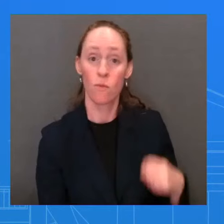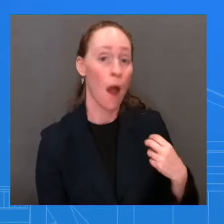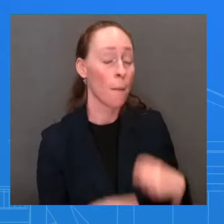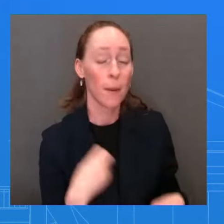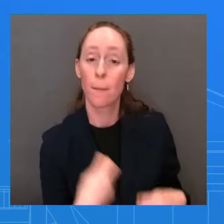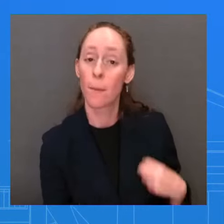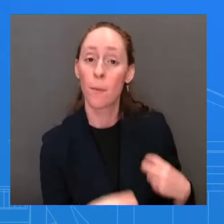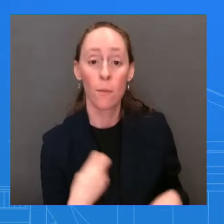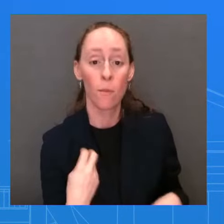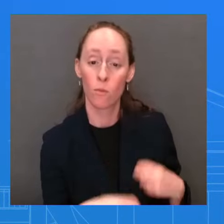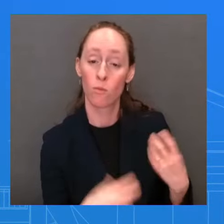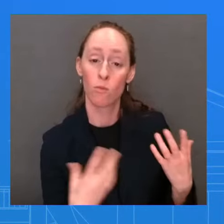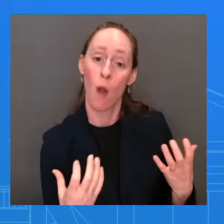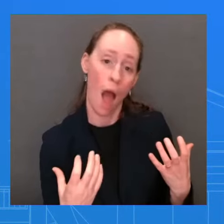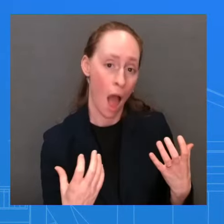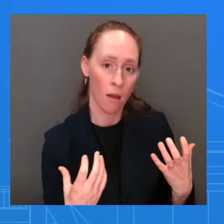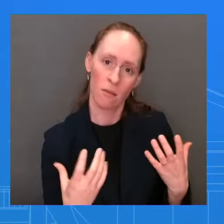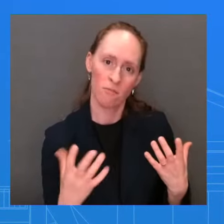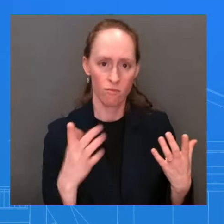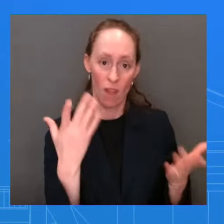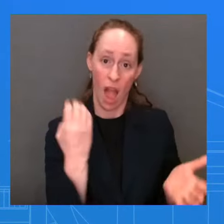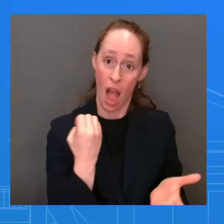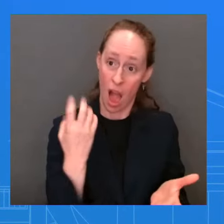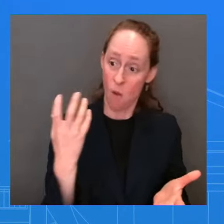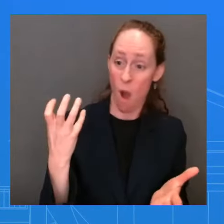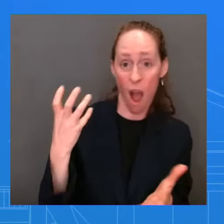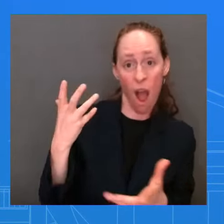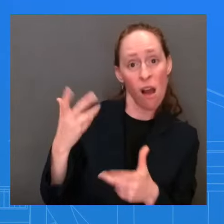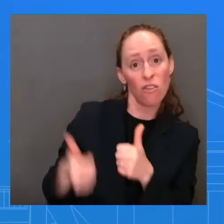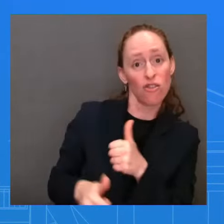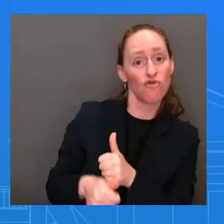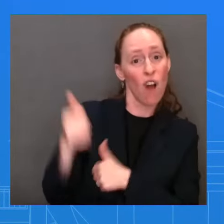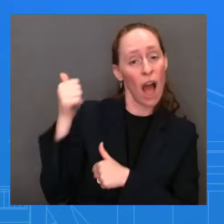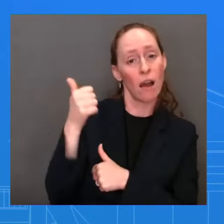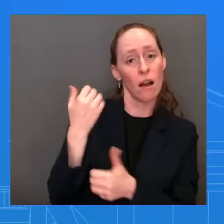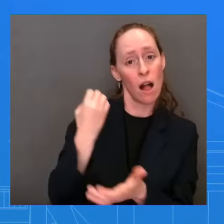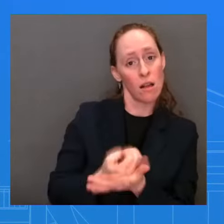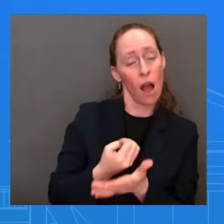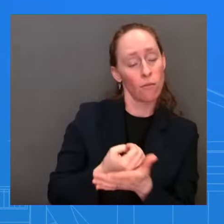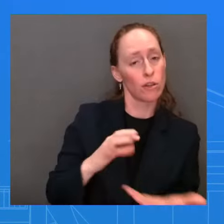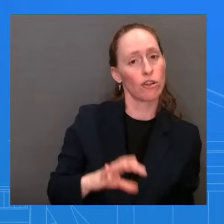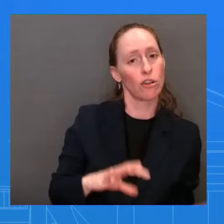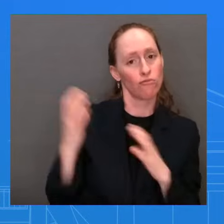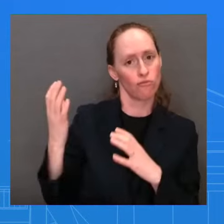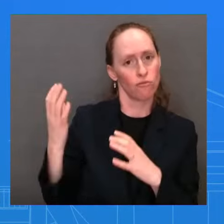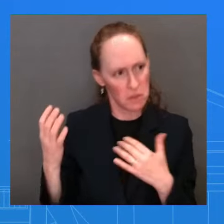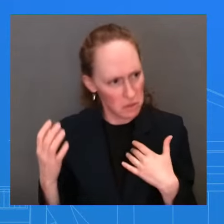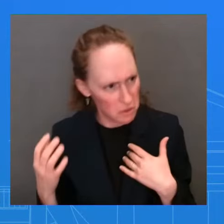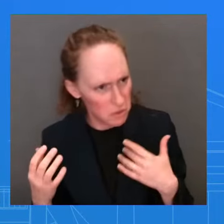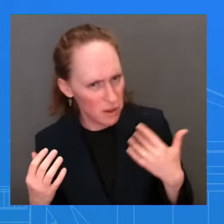And what the President is saying is, "You need to do your job." He's saying to House Republicans, "You need to do your job,